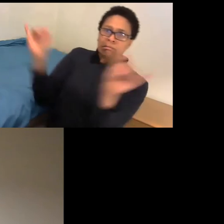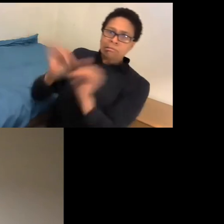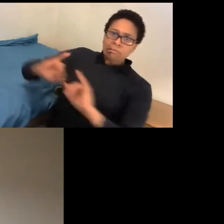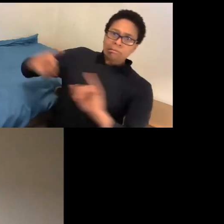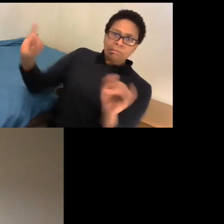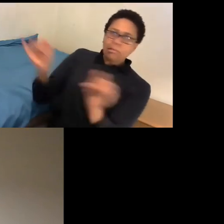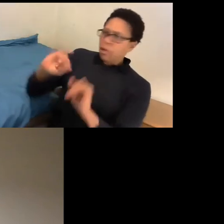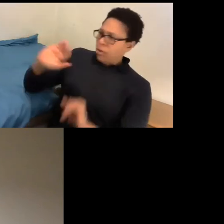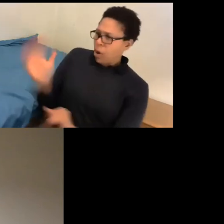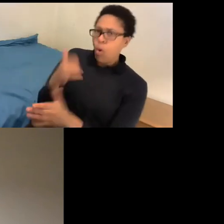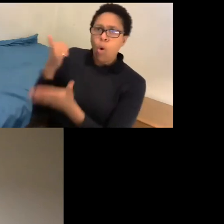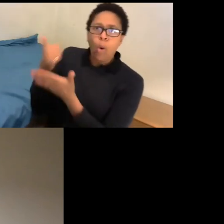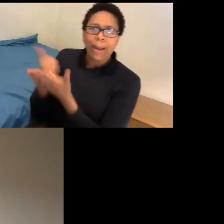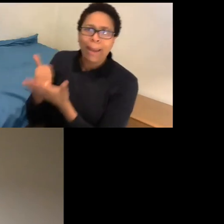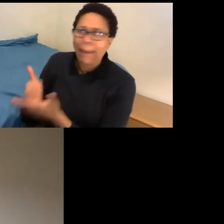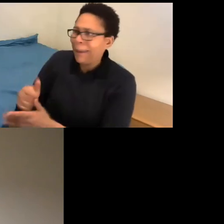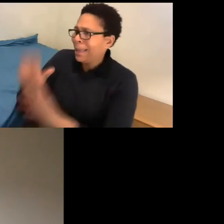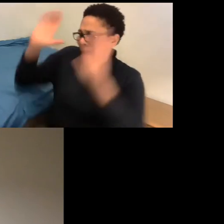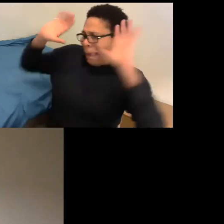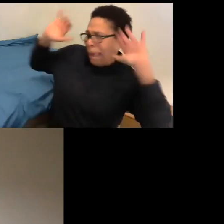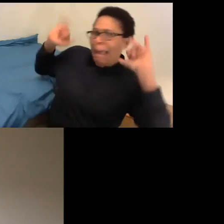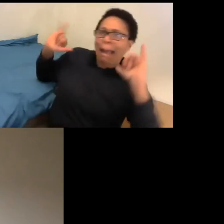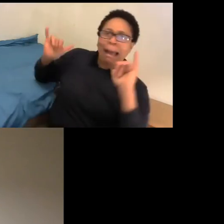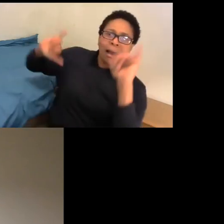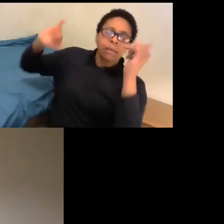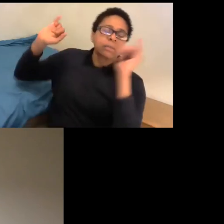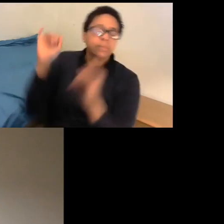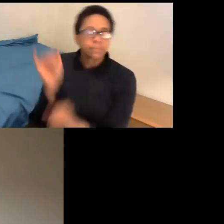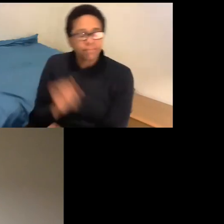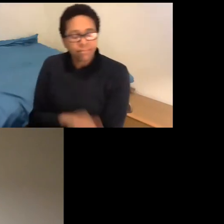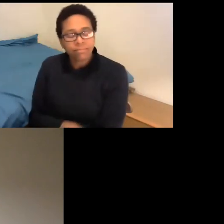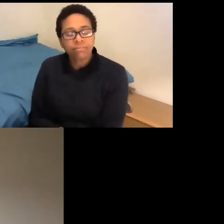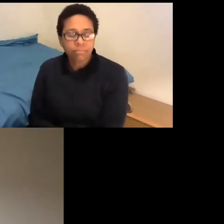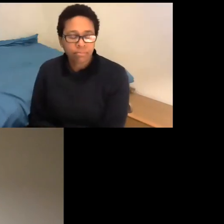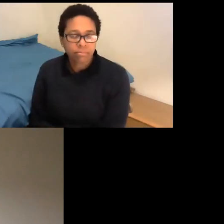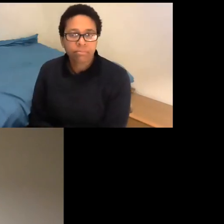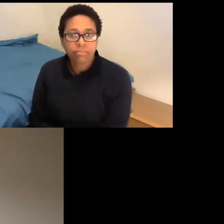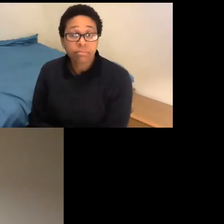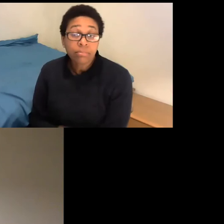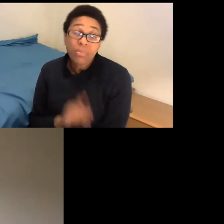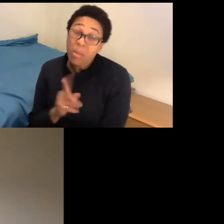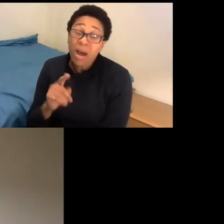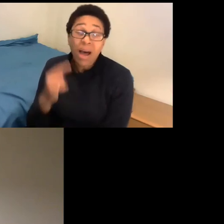having none of that. So, I think it's always a struggle anywhere